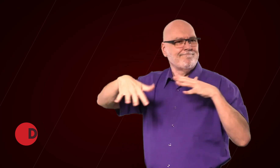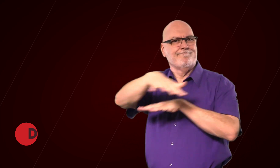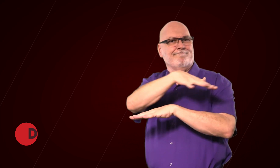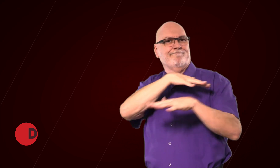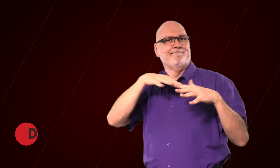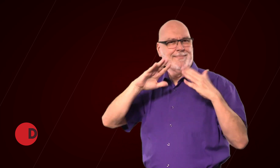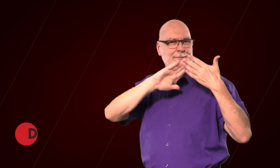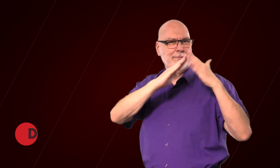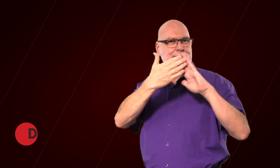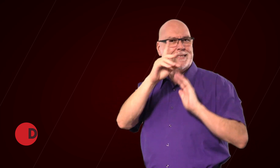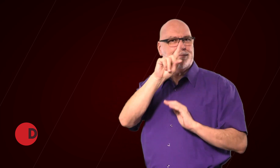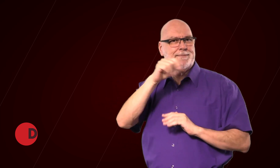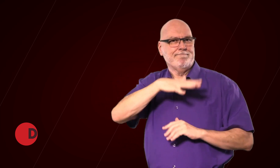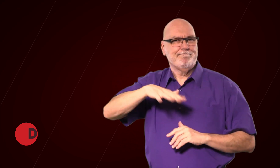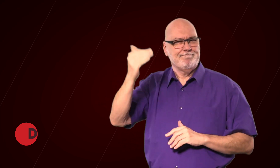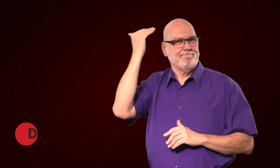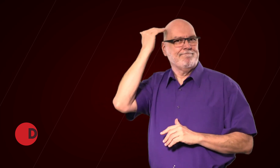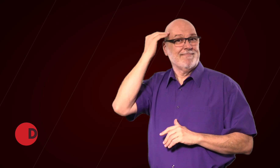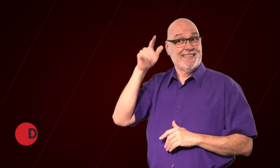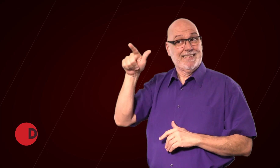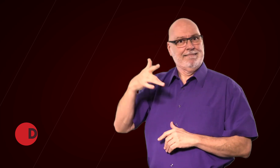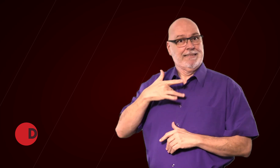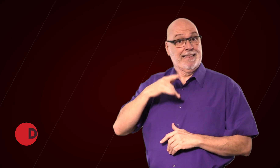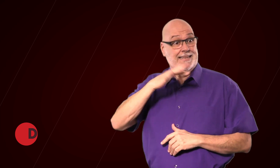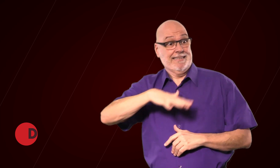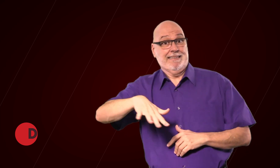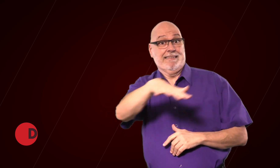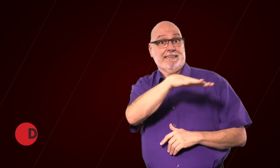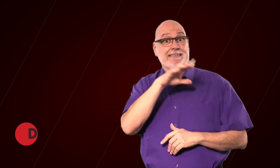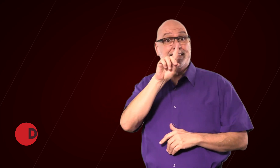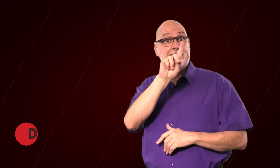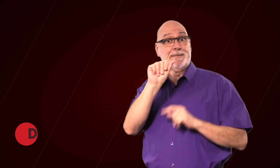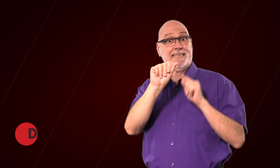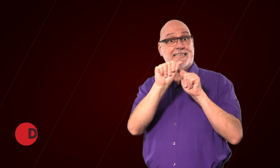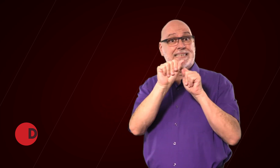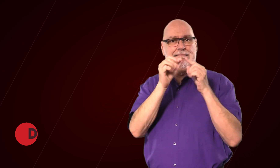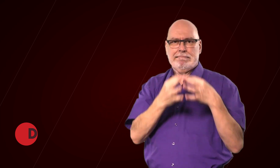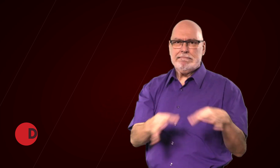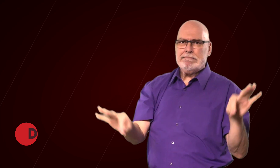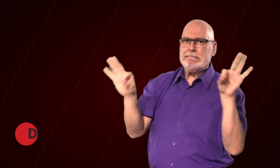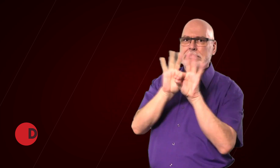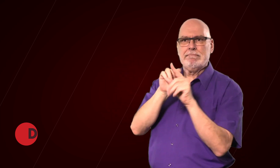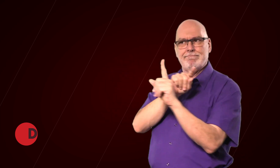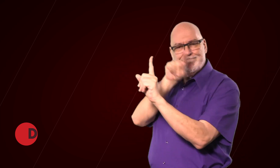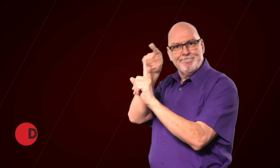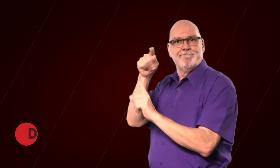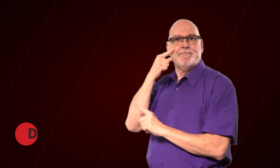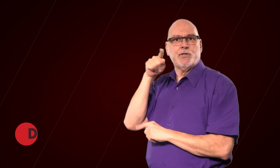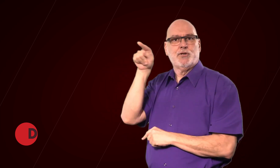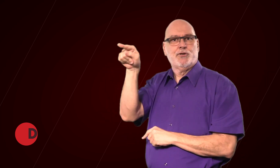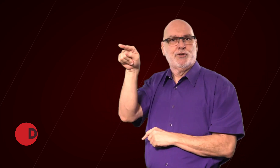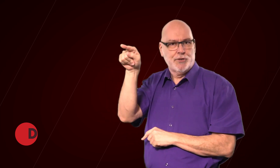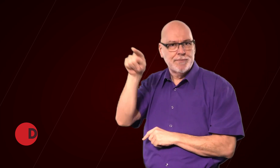in the disability community, this issue is personal to her and she is eager